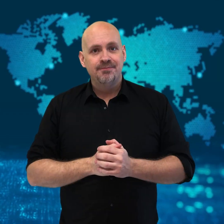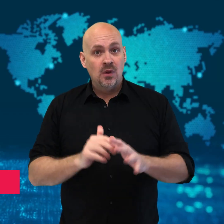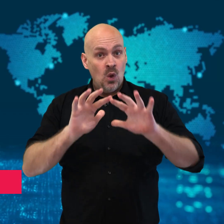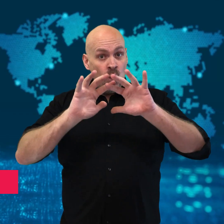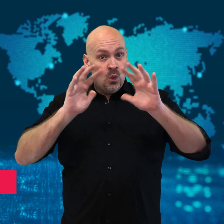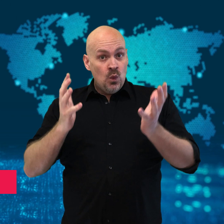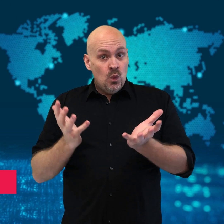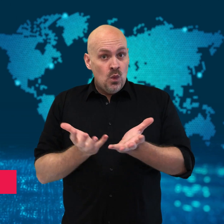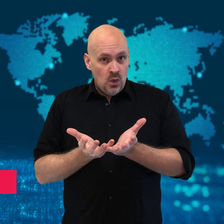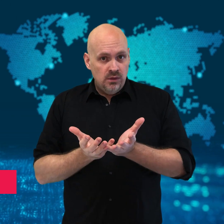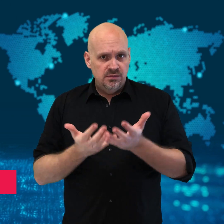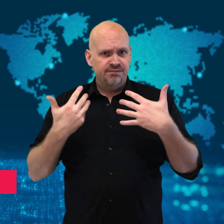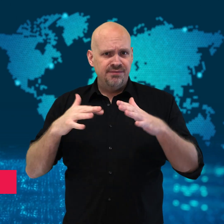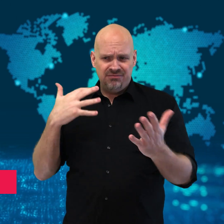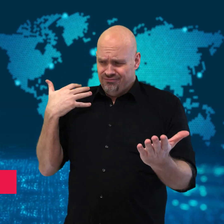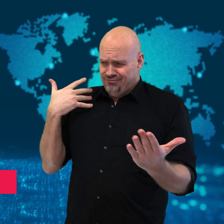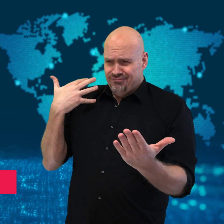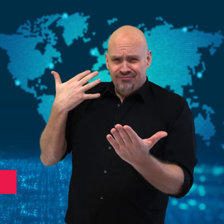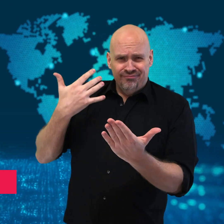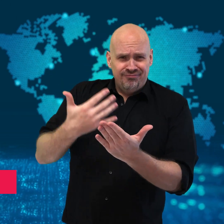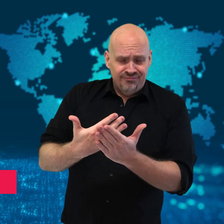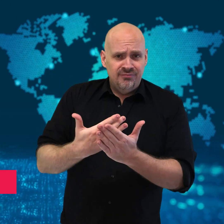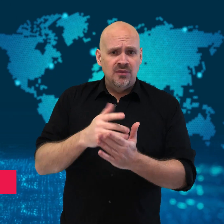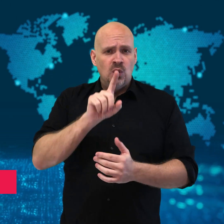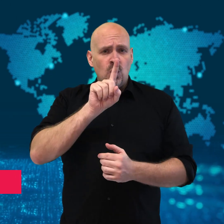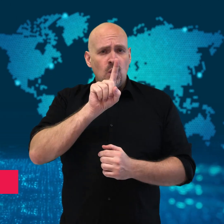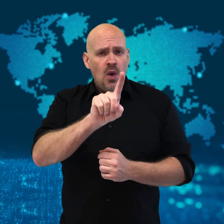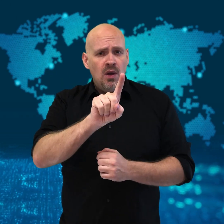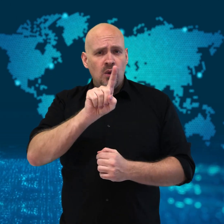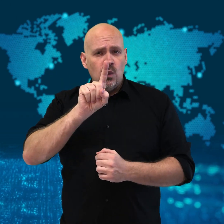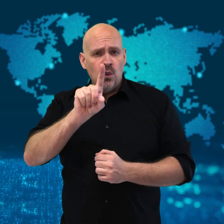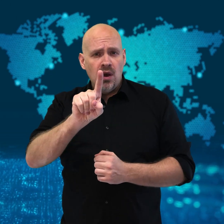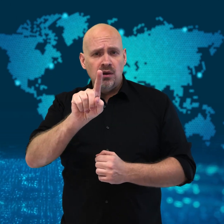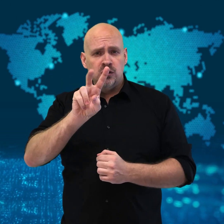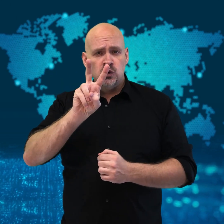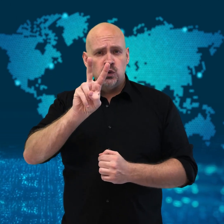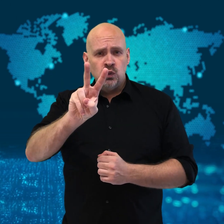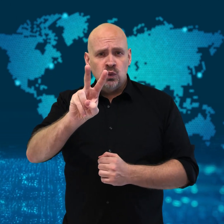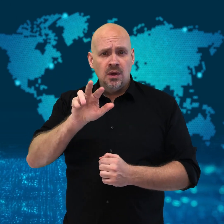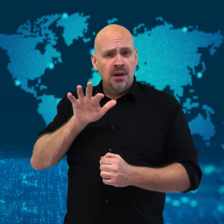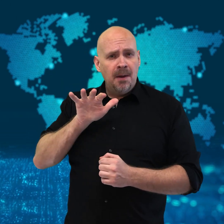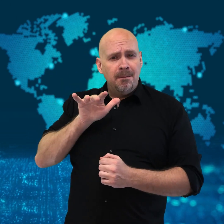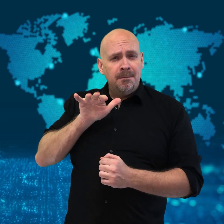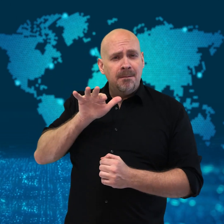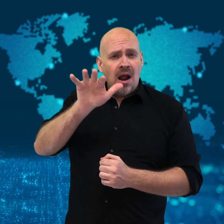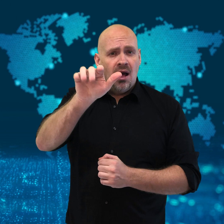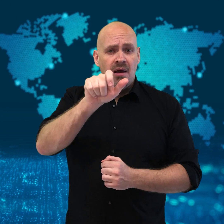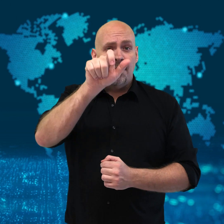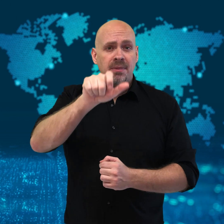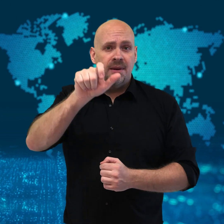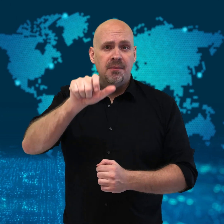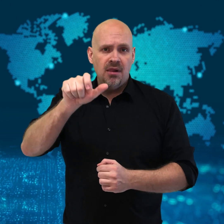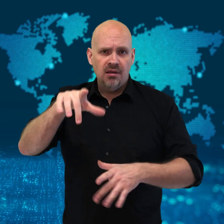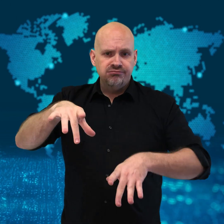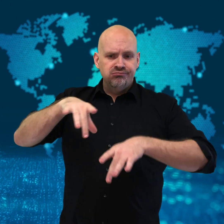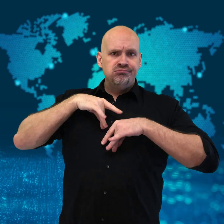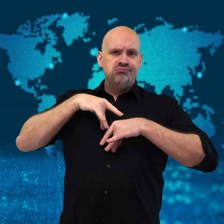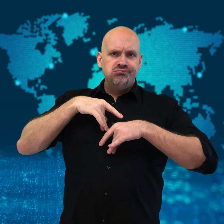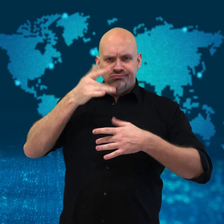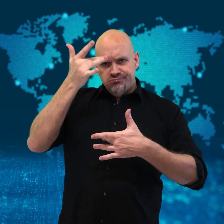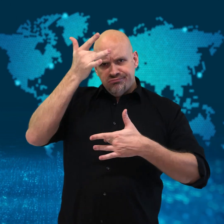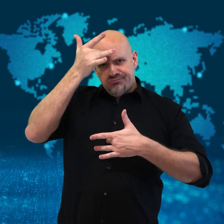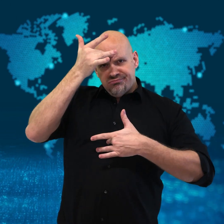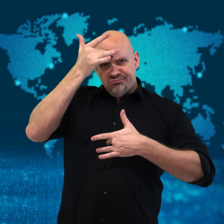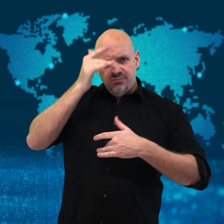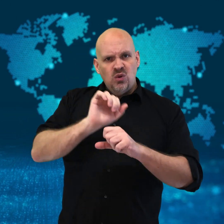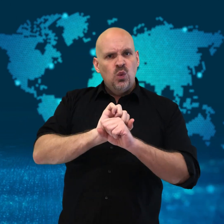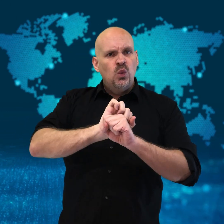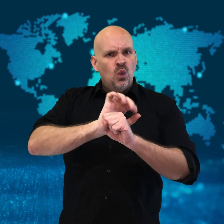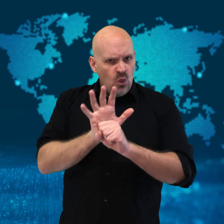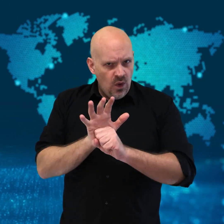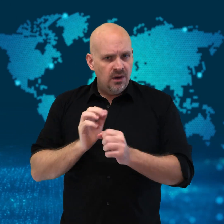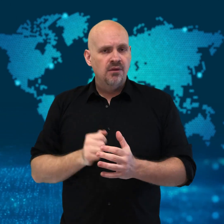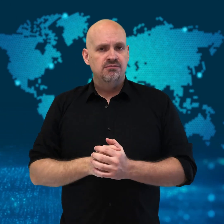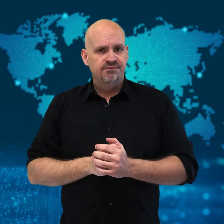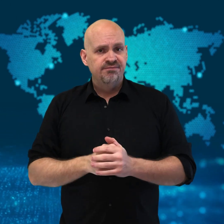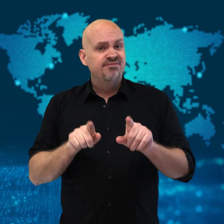[Gavin]: There are now over 112 million confirmed cases of COVID-19